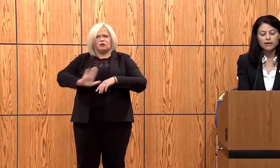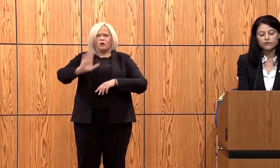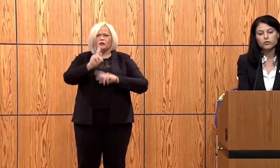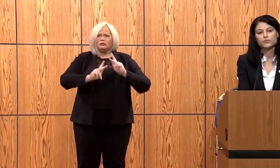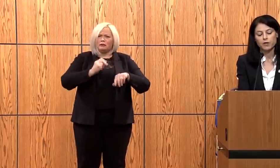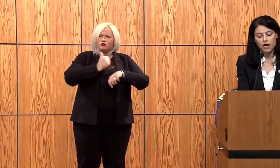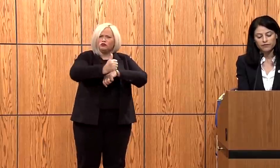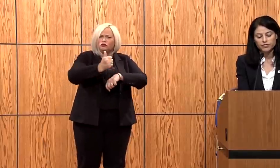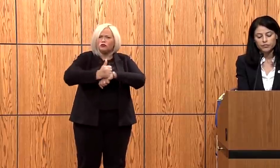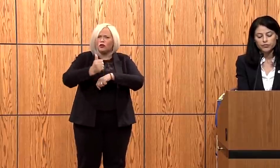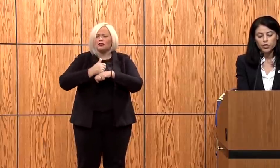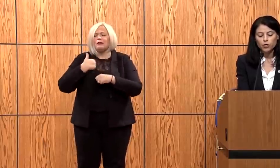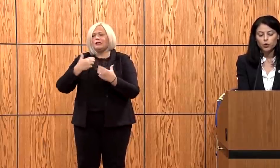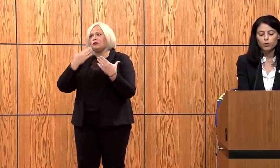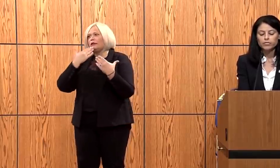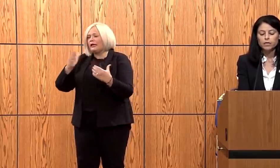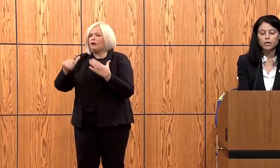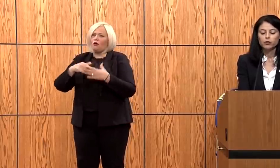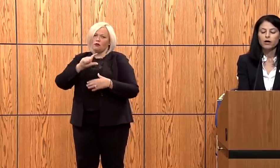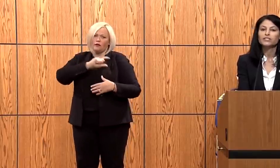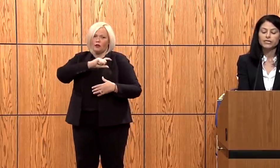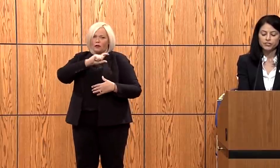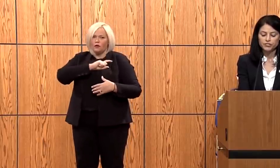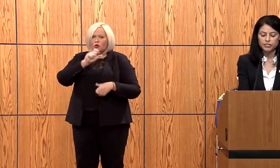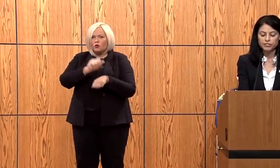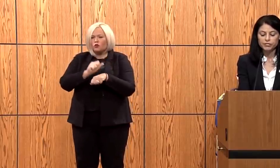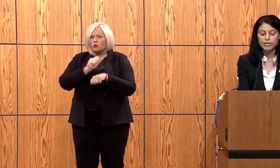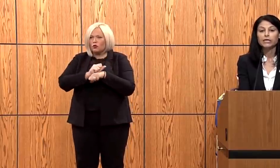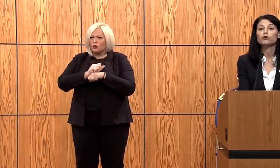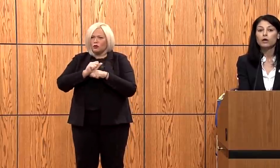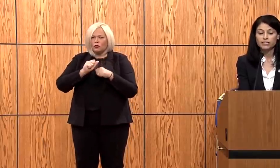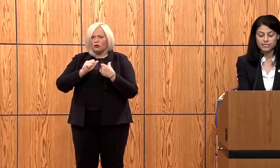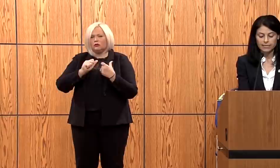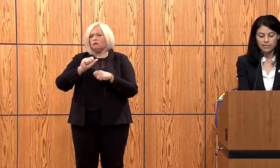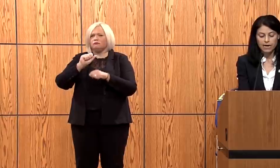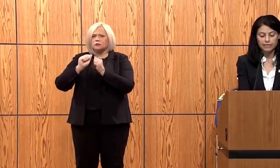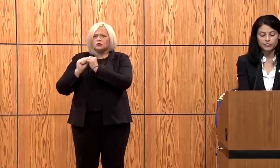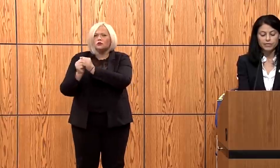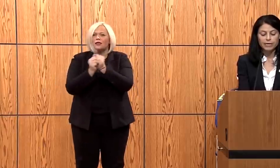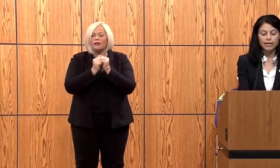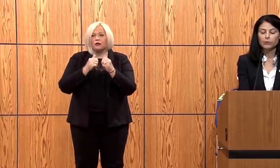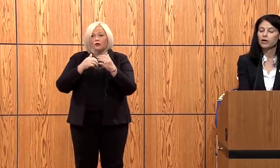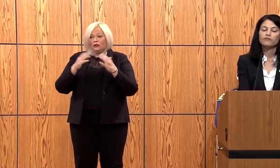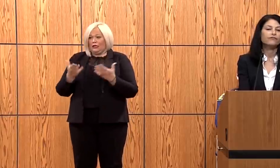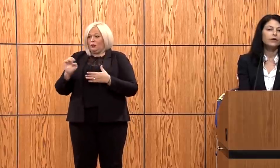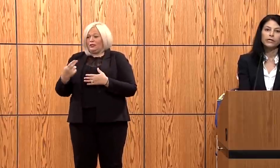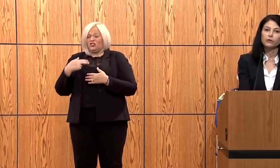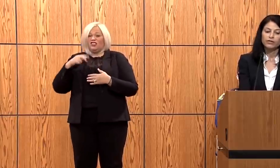FORTUNATELY IN NO CASUALTIES. NOW, BEFORE WE ANNOUNCE THE NOW, BEFORE WE ANNOUNCE THE PRELIMINARY CHARGES I WANT TO PRELIMINARY CHARGES I WANT TO THANK THE HUNDREDS OF LAW THANK THE HUNDREDS OF LAW ENFORCEMENT OFFICERS WHO WORKED